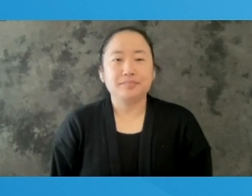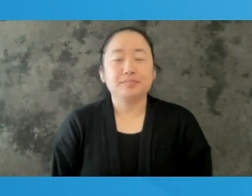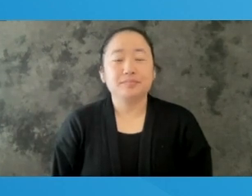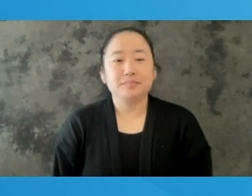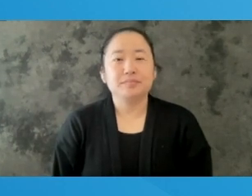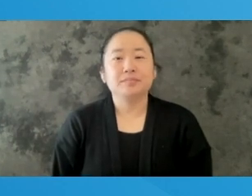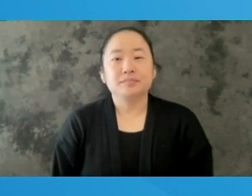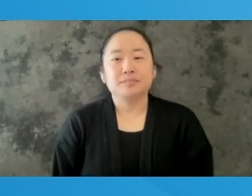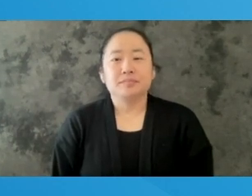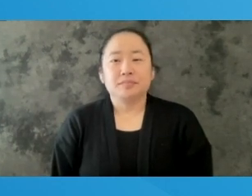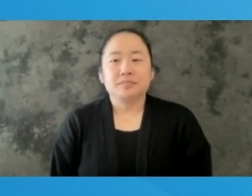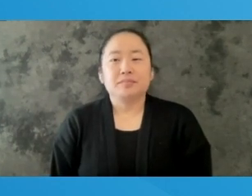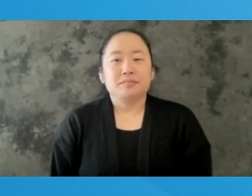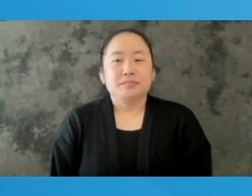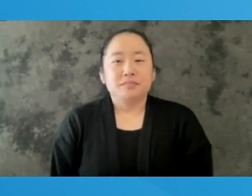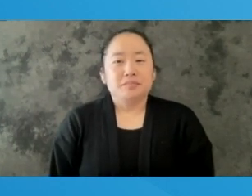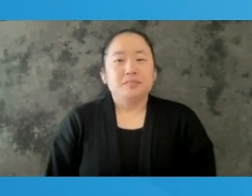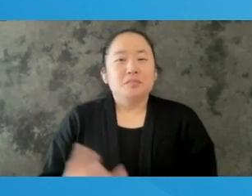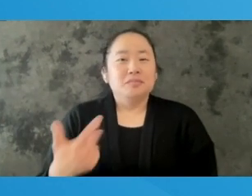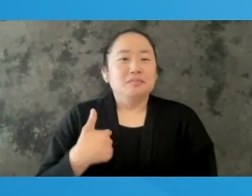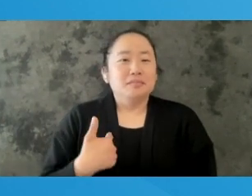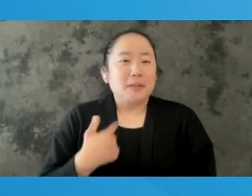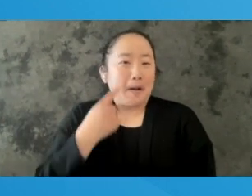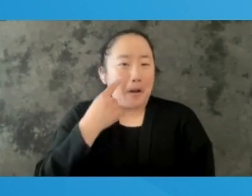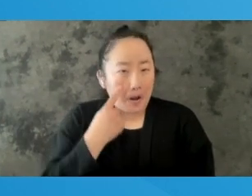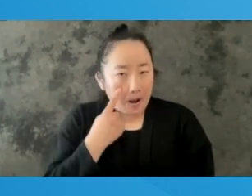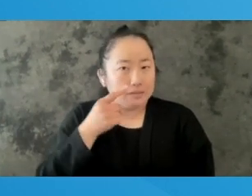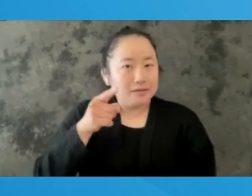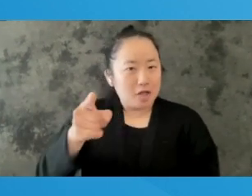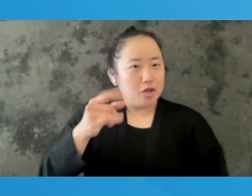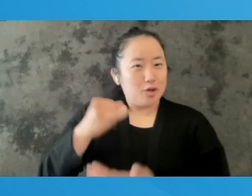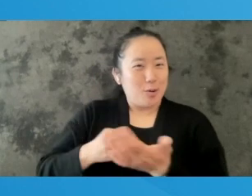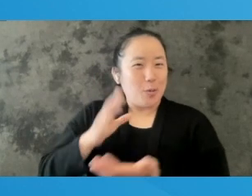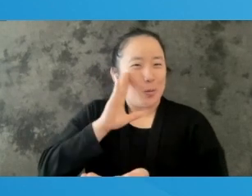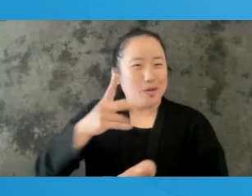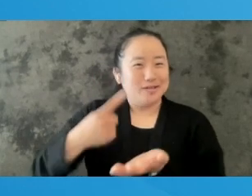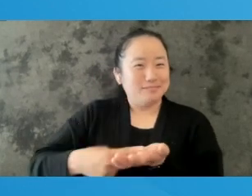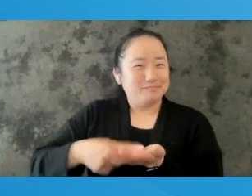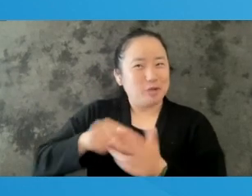a sneak peek of the artwork that we'll be looking at today.